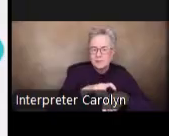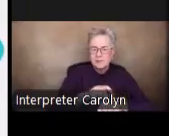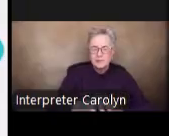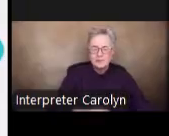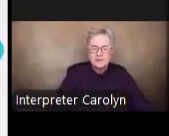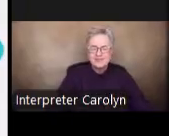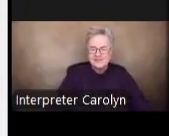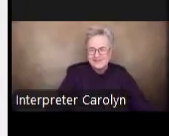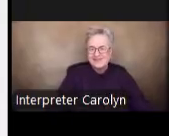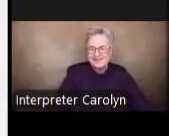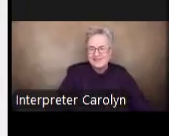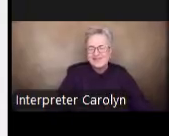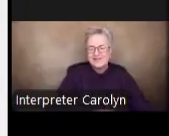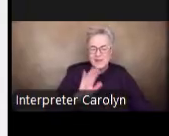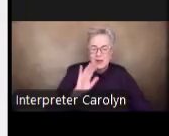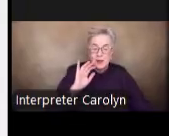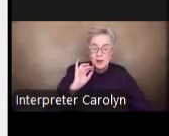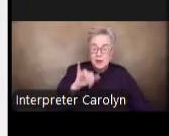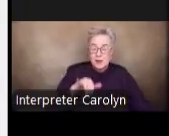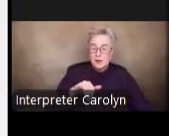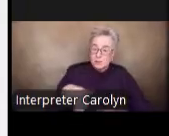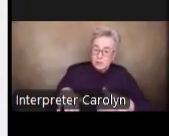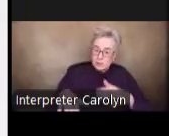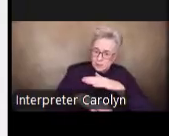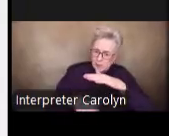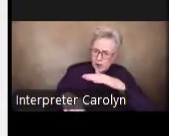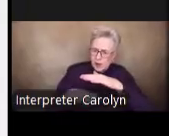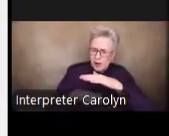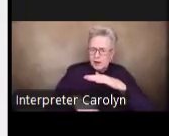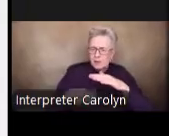okay, so bottom line, you build a house from the ground up, not